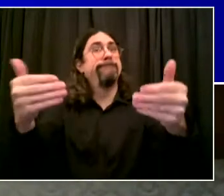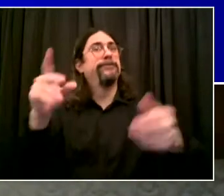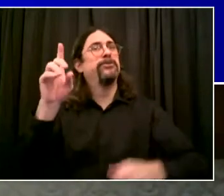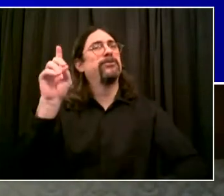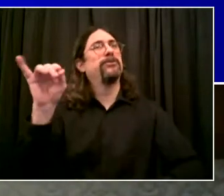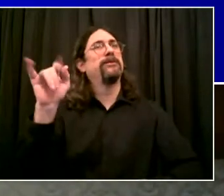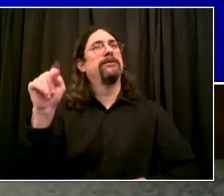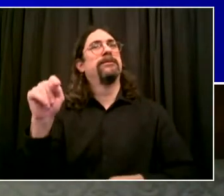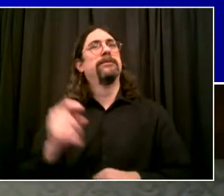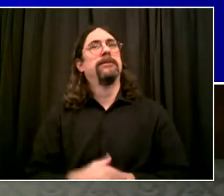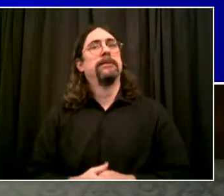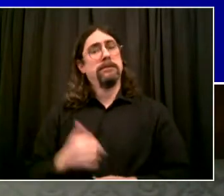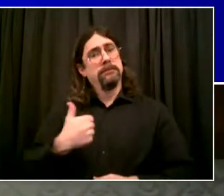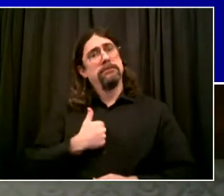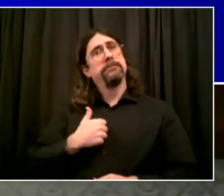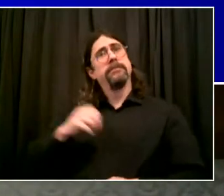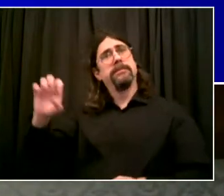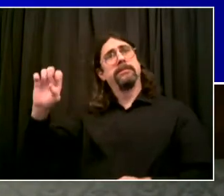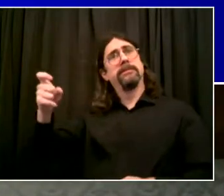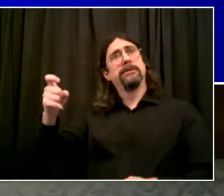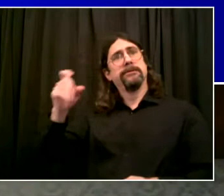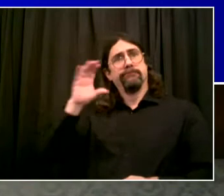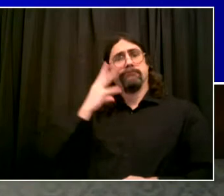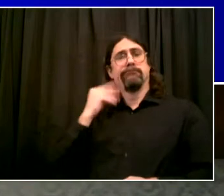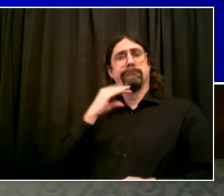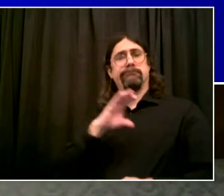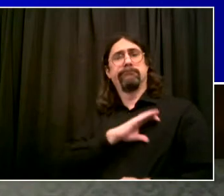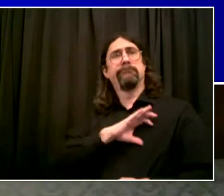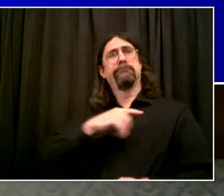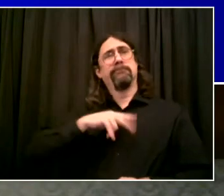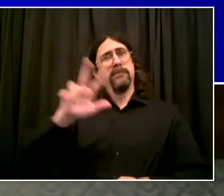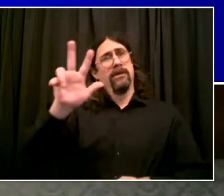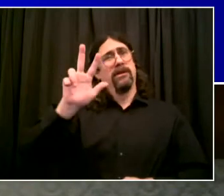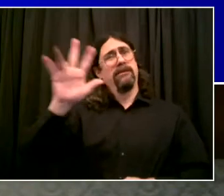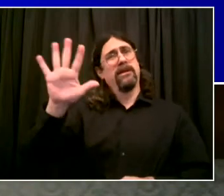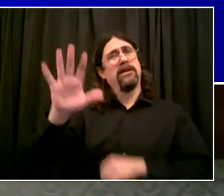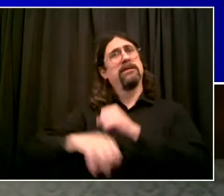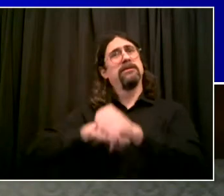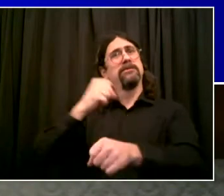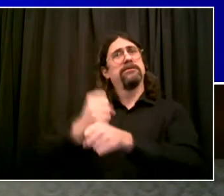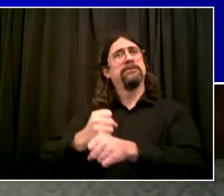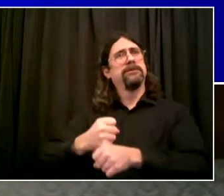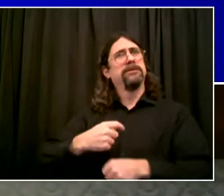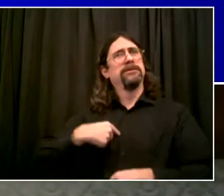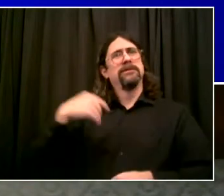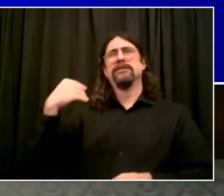HONEST WAY IS A